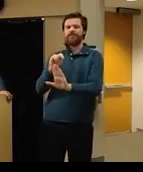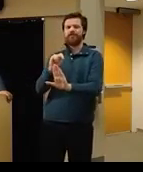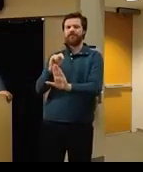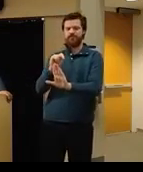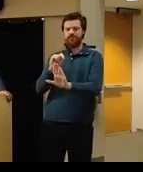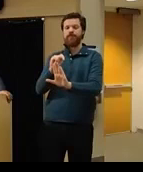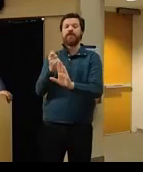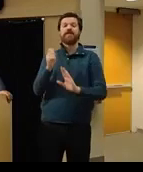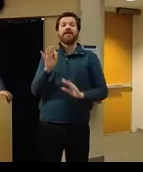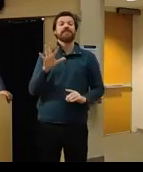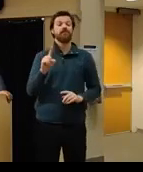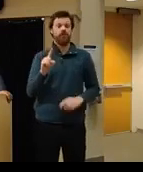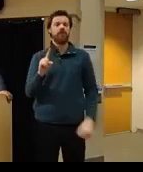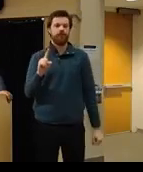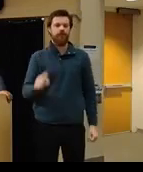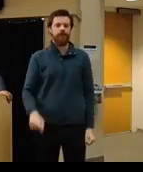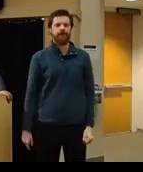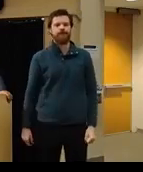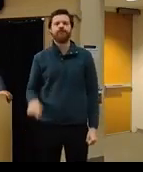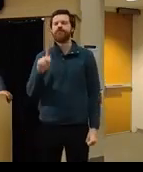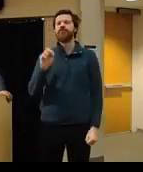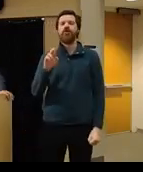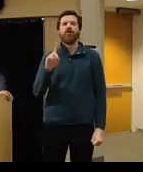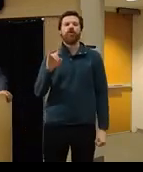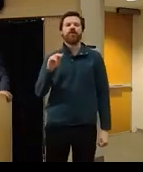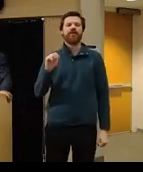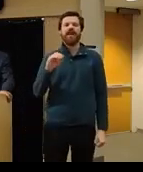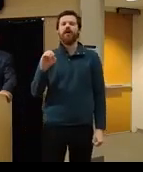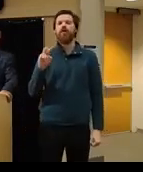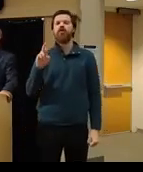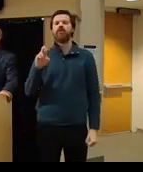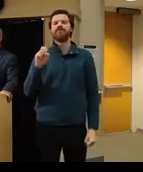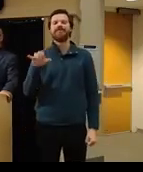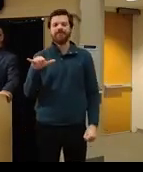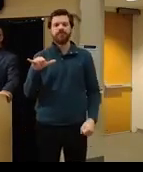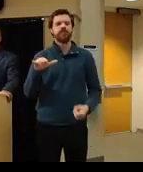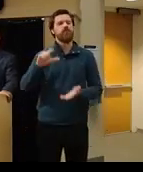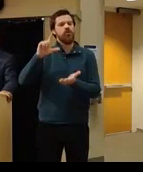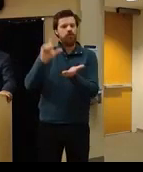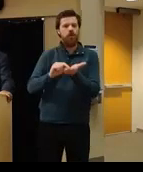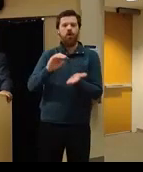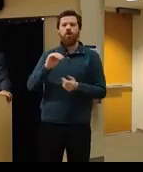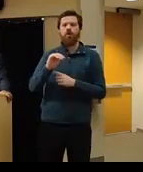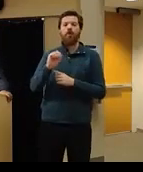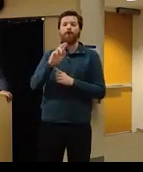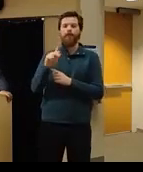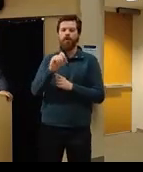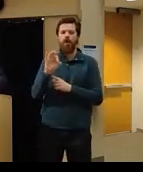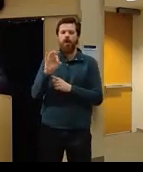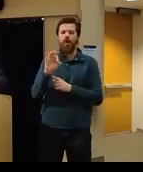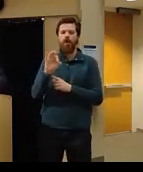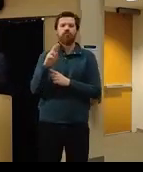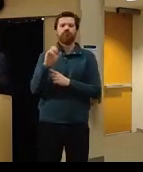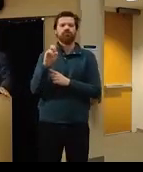in 1951 cardina and overc published Mark of Oppression Mark of Oppression and they said